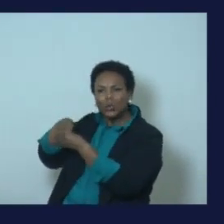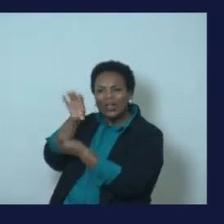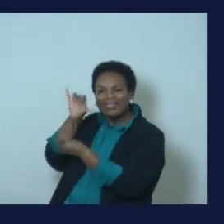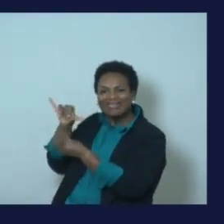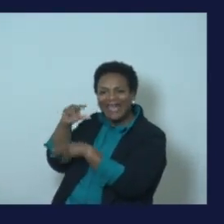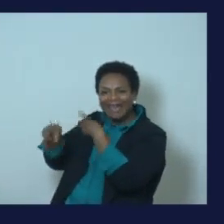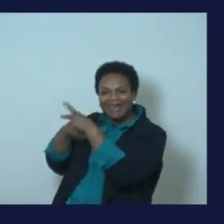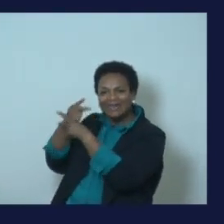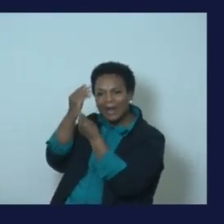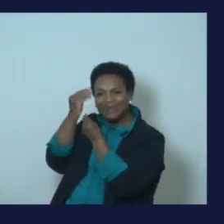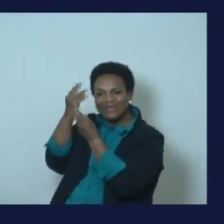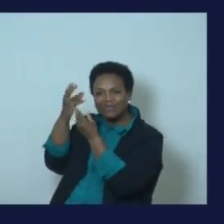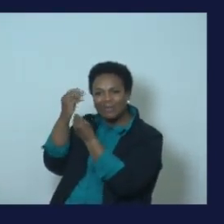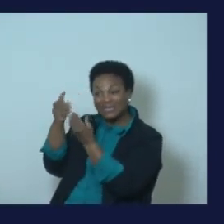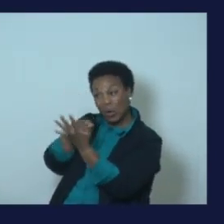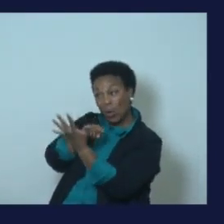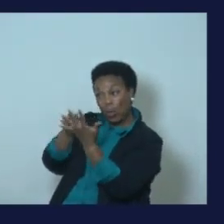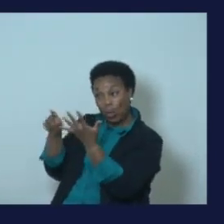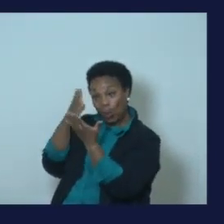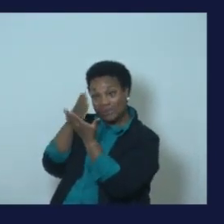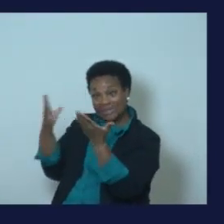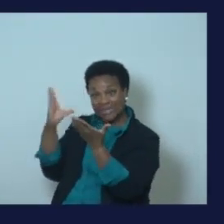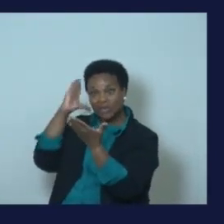THEY DIDN’T LOOK AT A NUMBER THE DATA HERE.